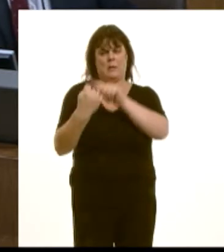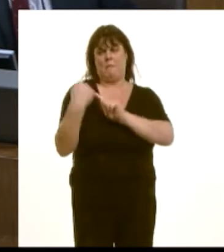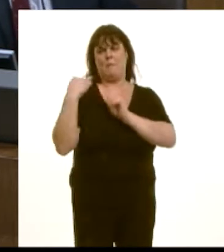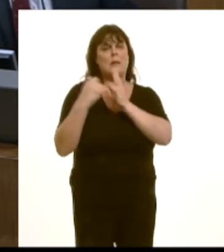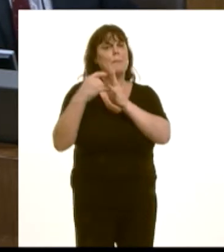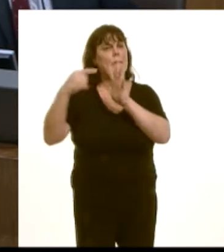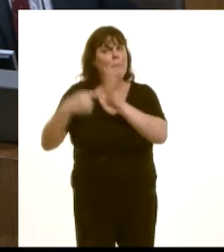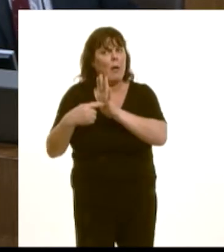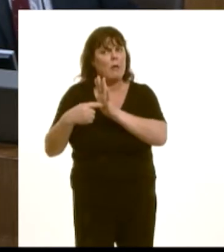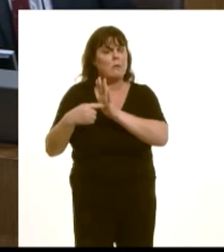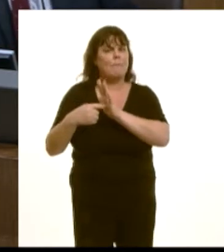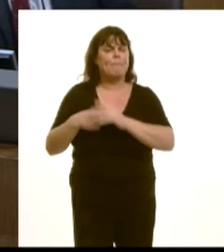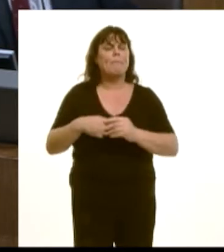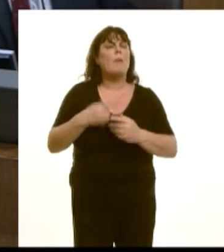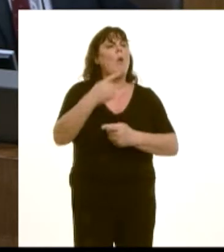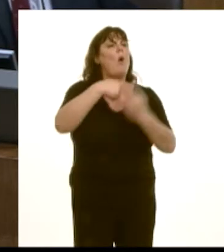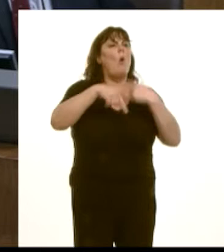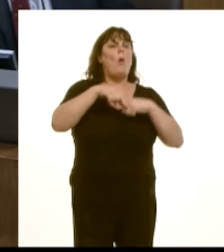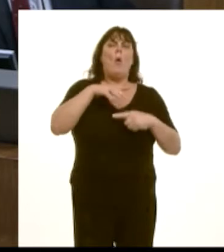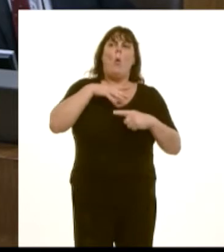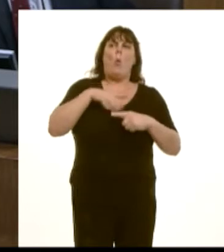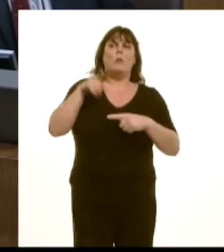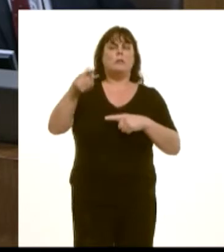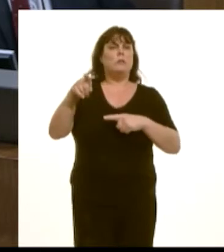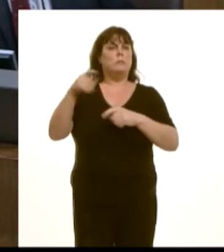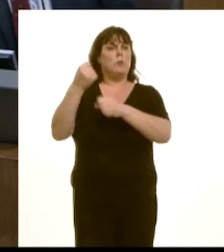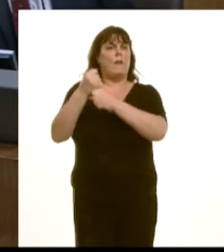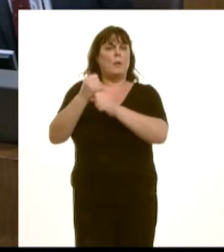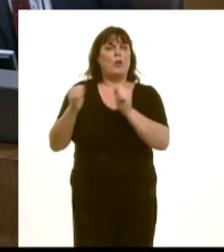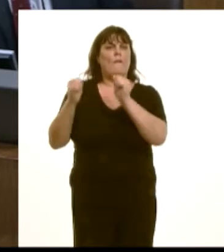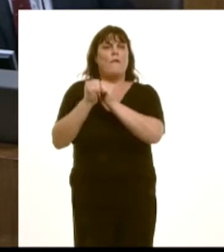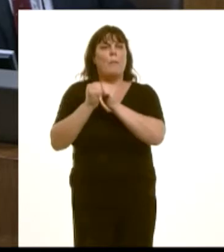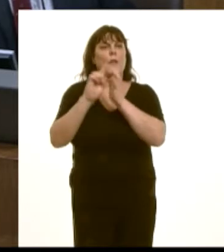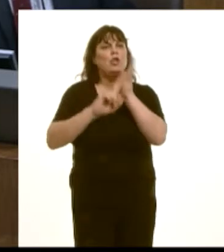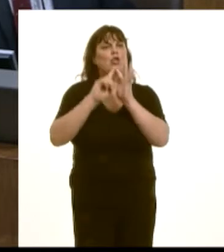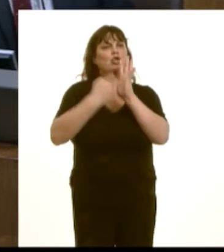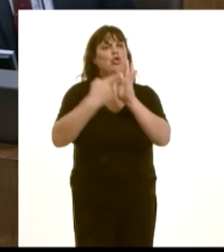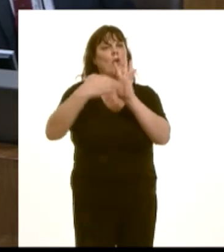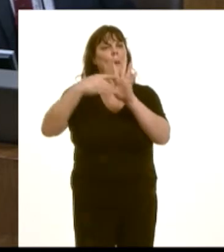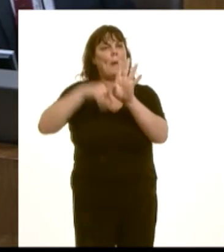Carwyn Jones: Accordingly, we would be grateful for confirmation that neither you, that is Jeremy Hunt, nor your ministerial colleagues